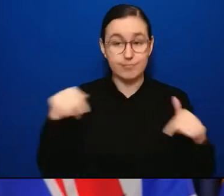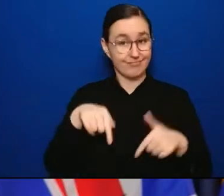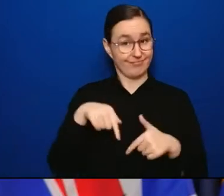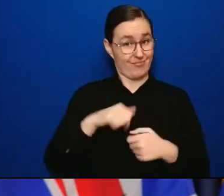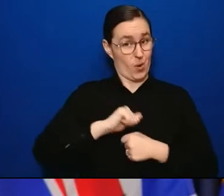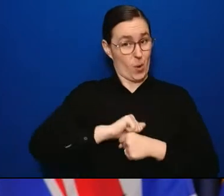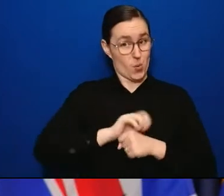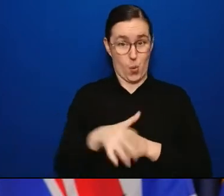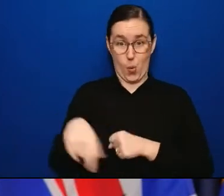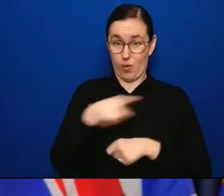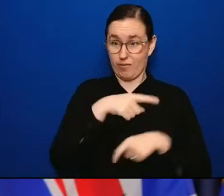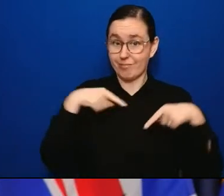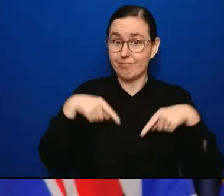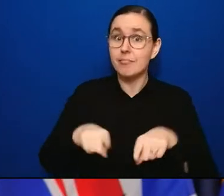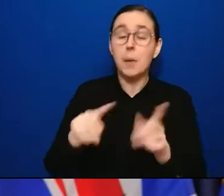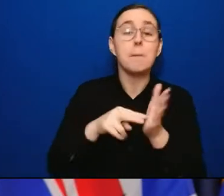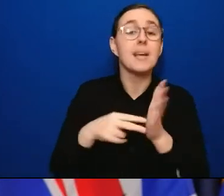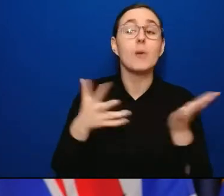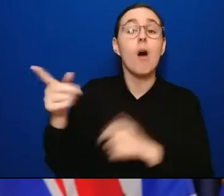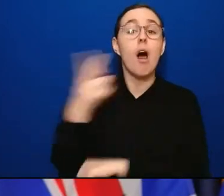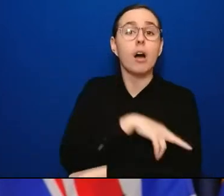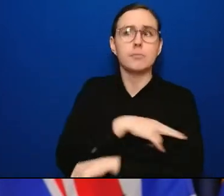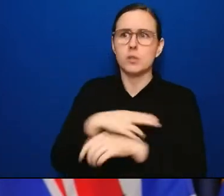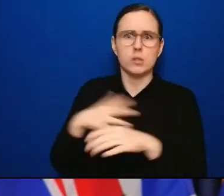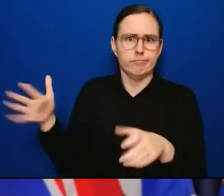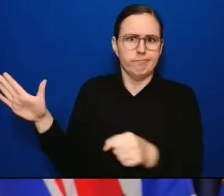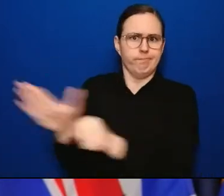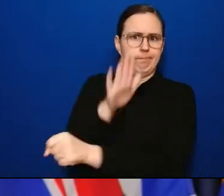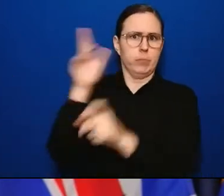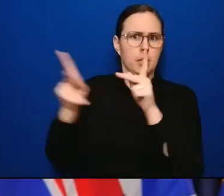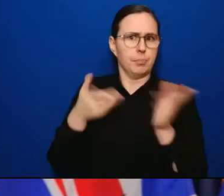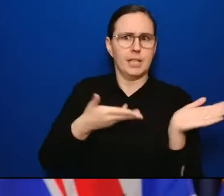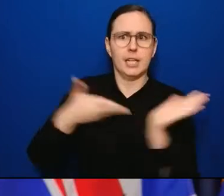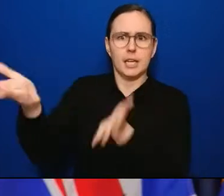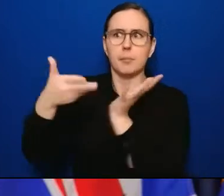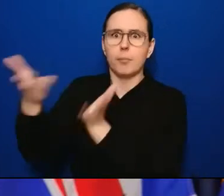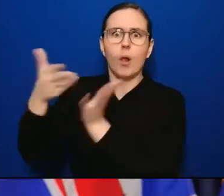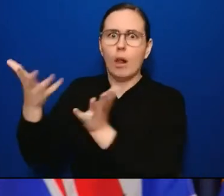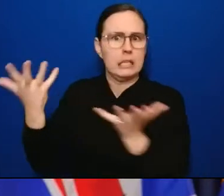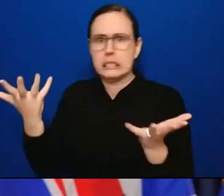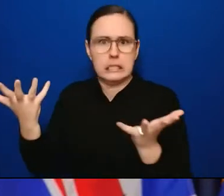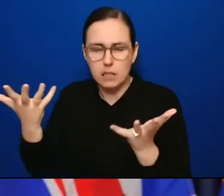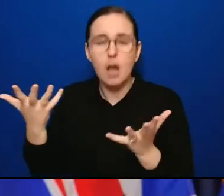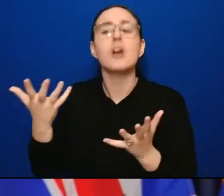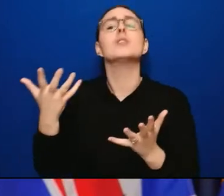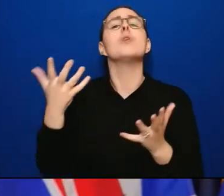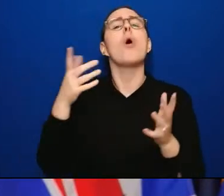talked about our role in bringing those numbers down. We said our work Our work together